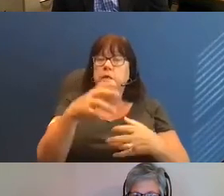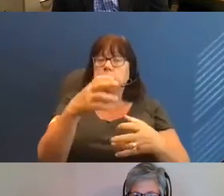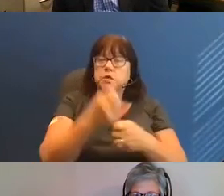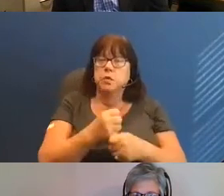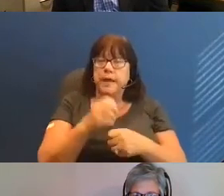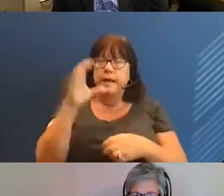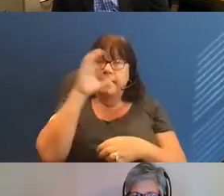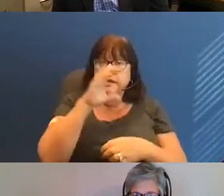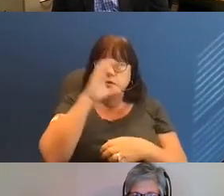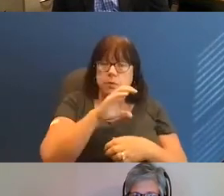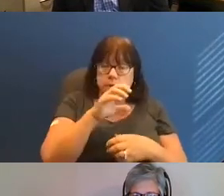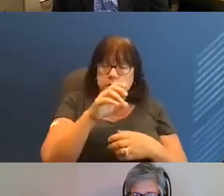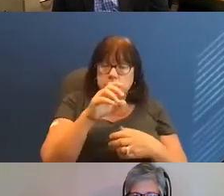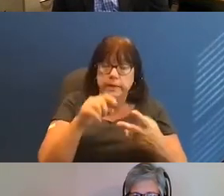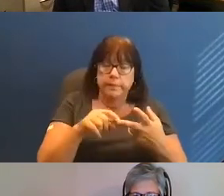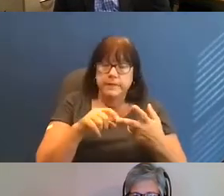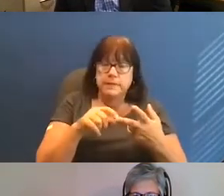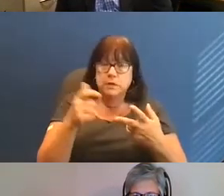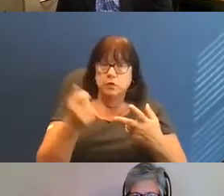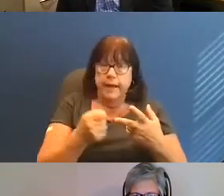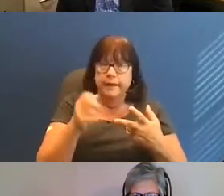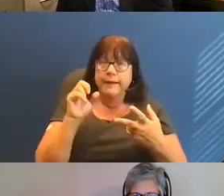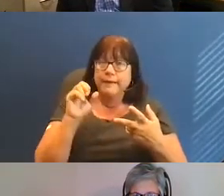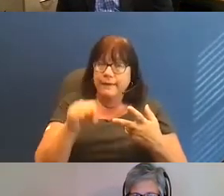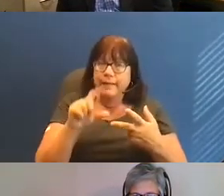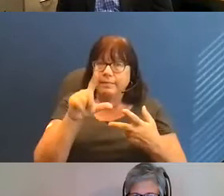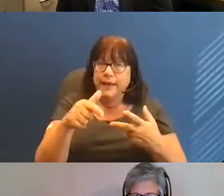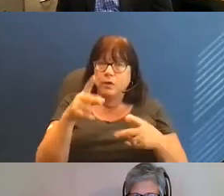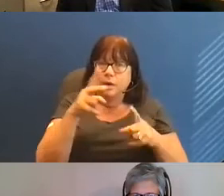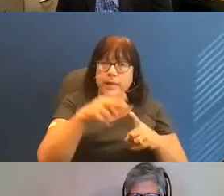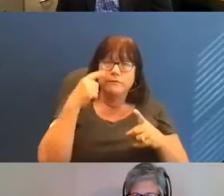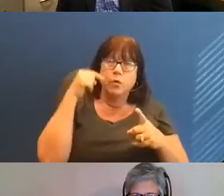grant if they find OER and need further support adopting or adapting it for their course.